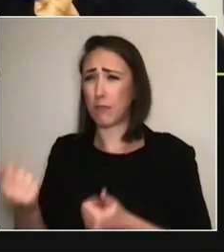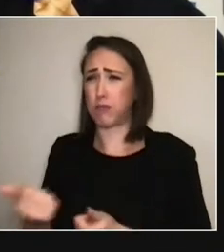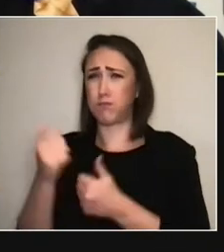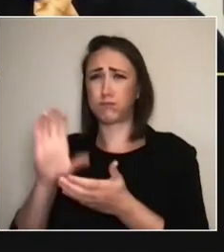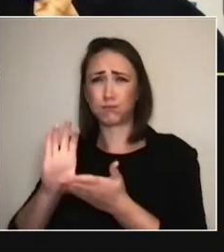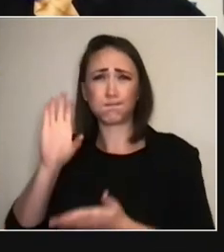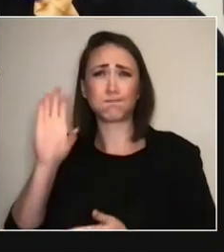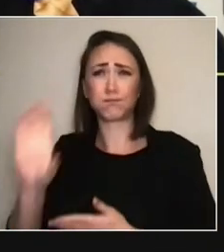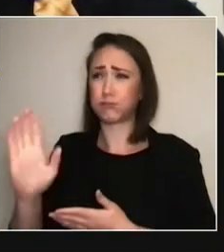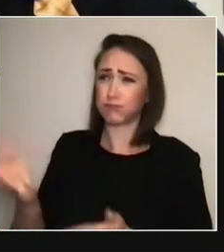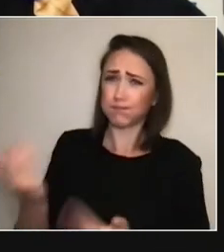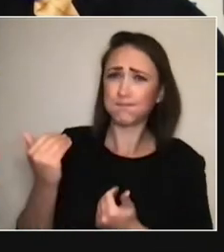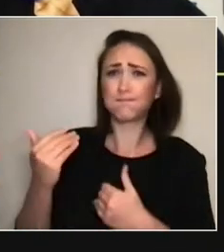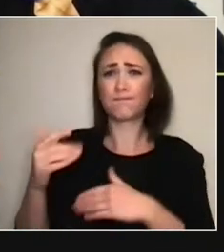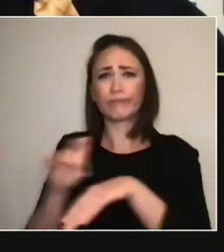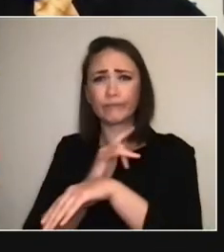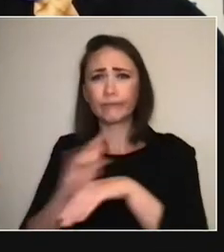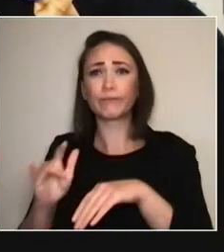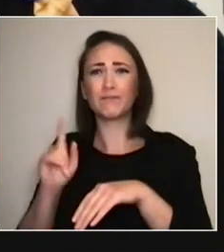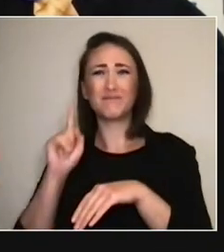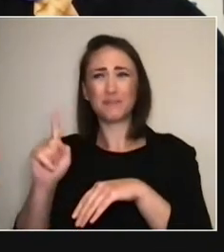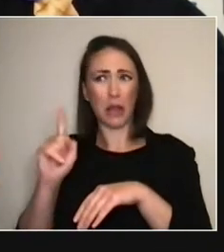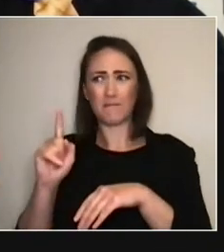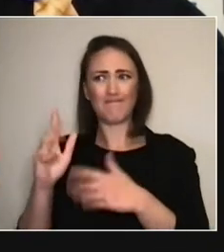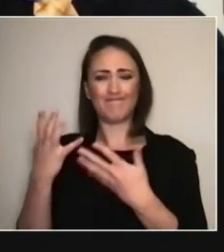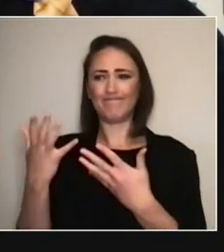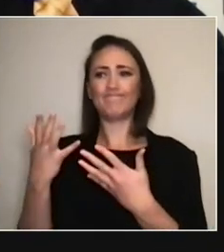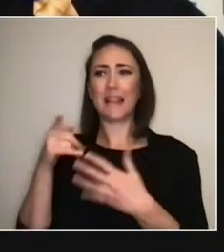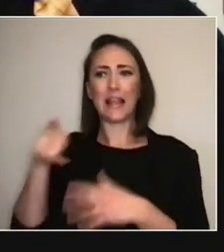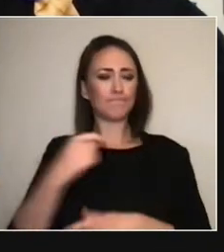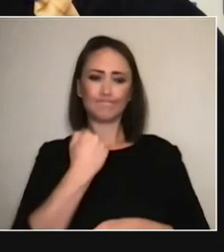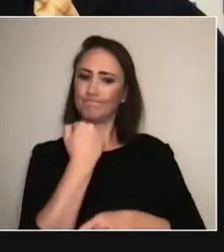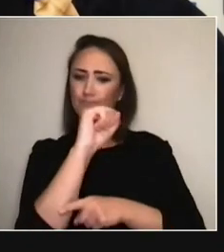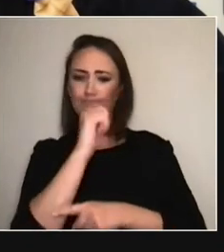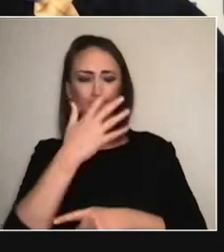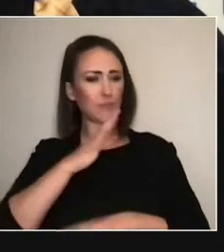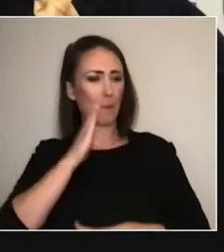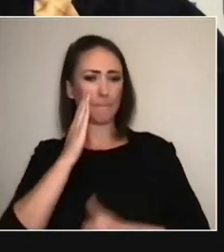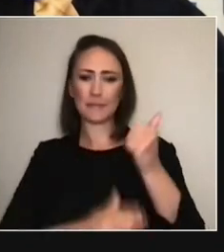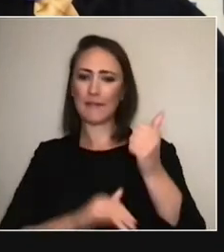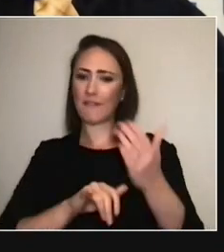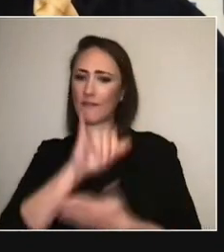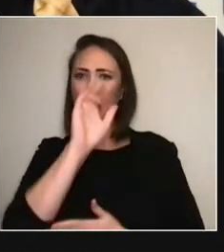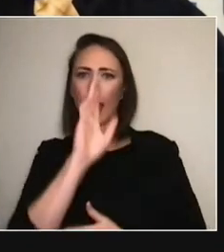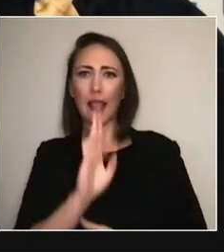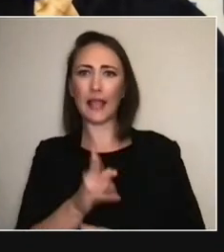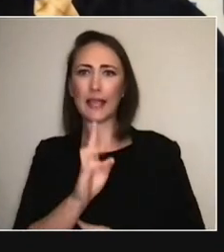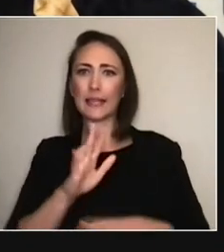To a Canadian collective that I've worked with and we've worked with in the past at LIFT, called 'Mammalian Diving Reflex'.